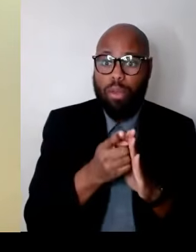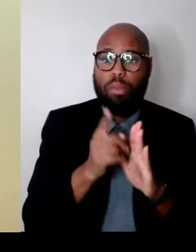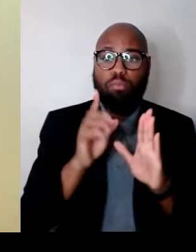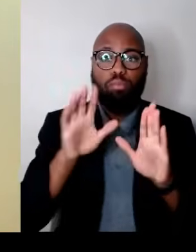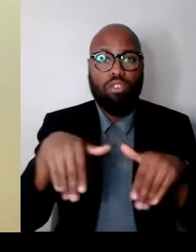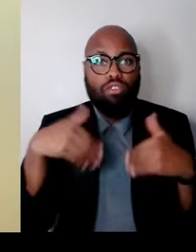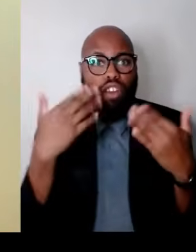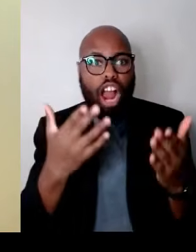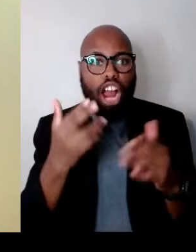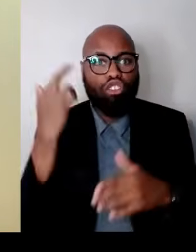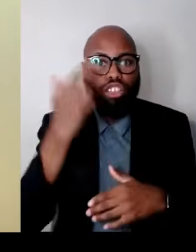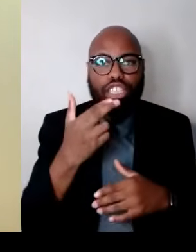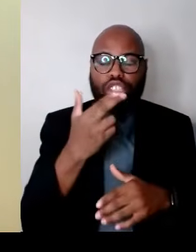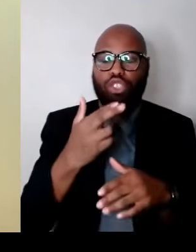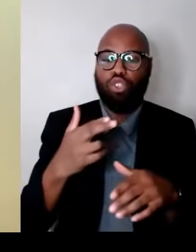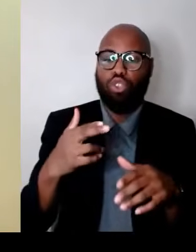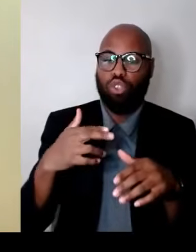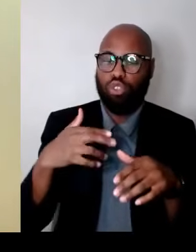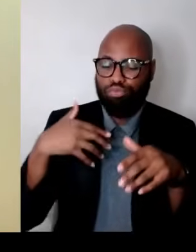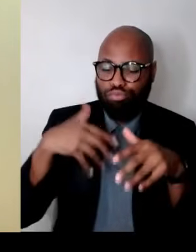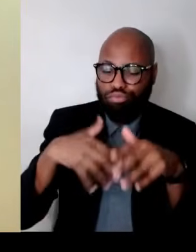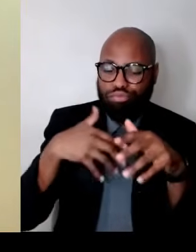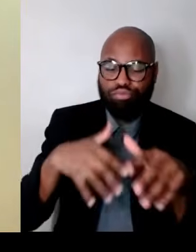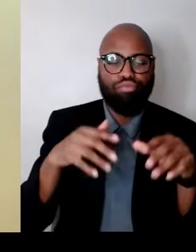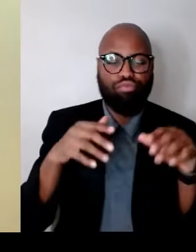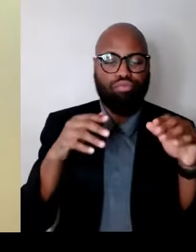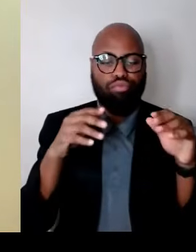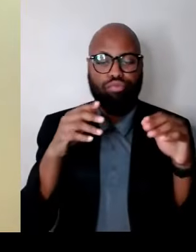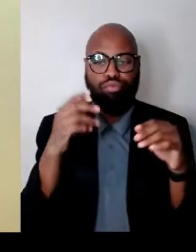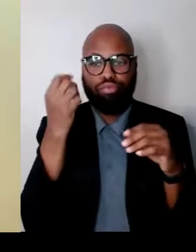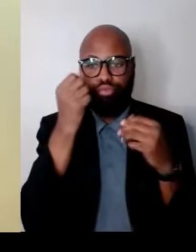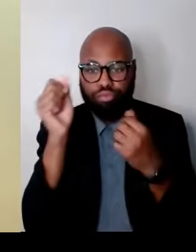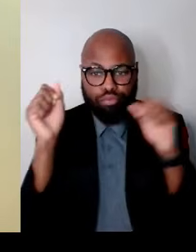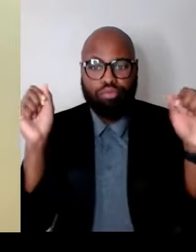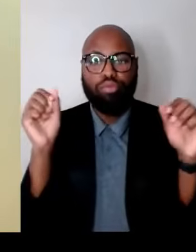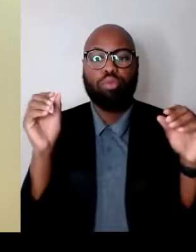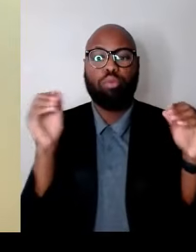to bring to light more and to provide solutions.